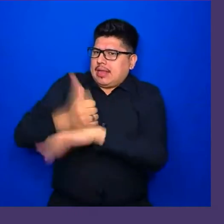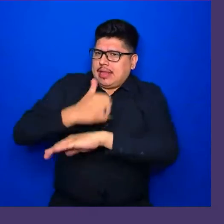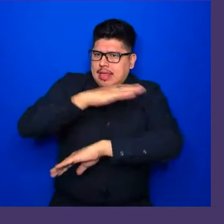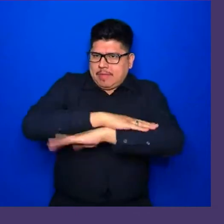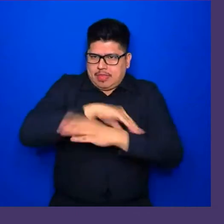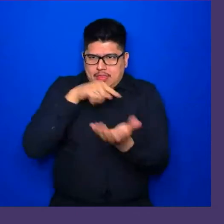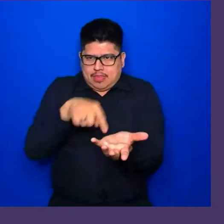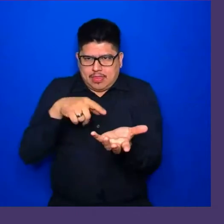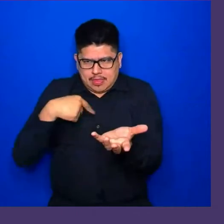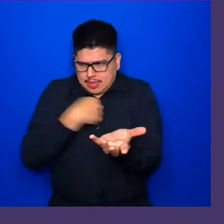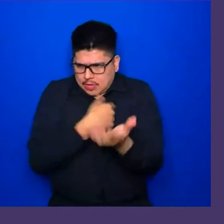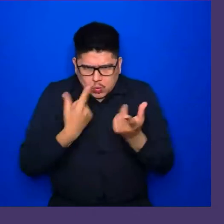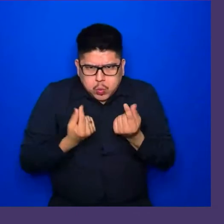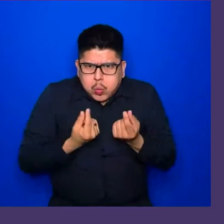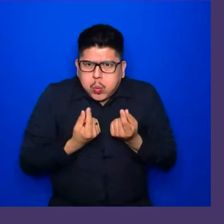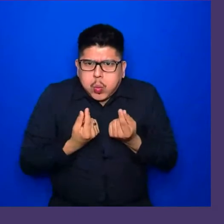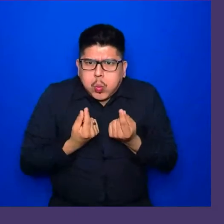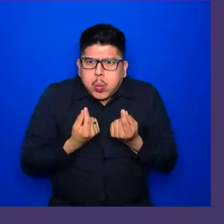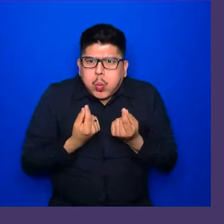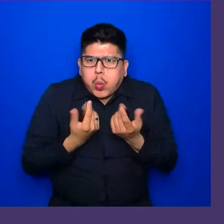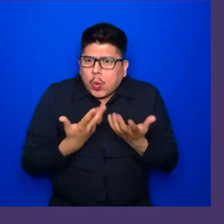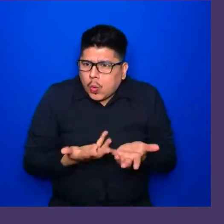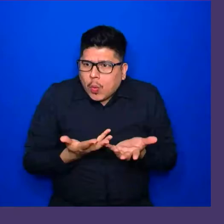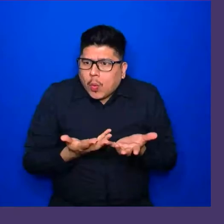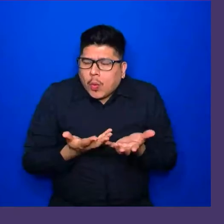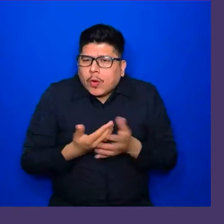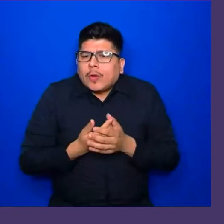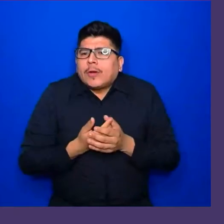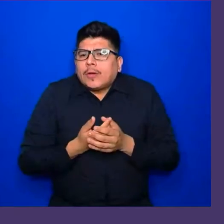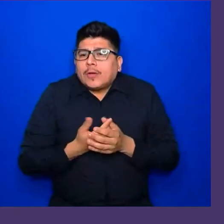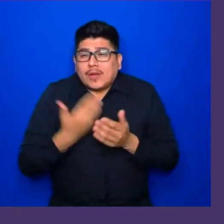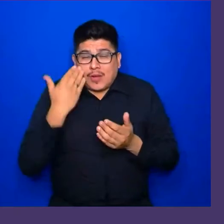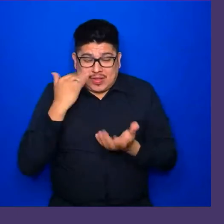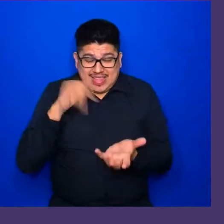Sara Minkara: Your question connects to also the narrative point.